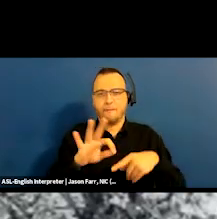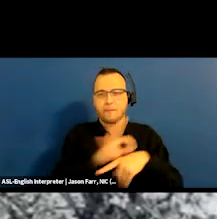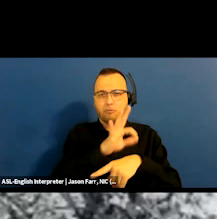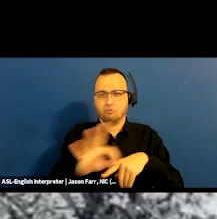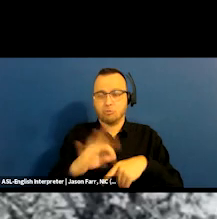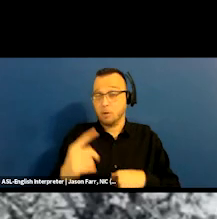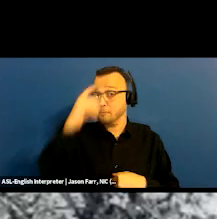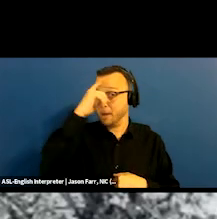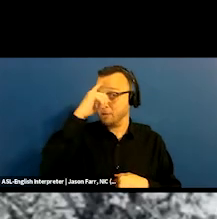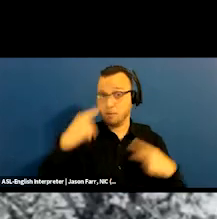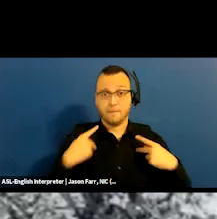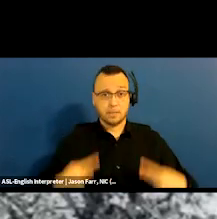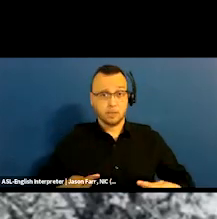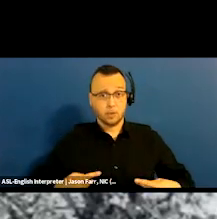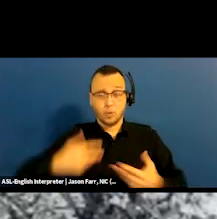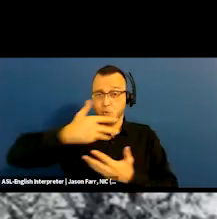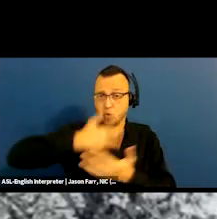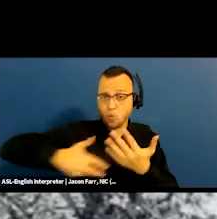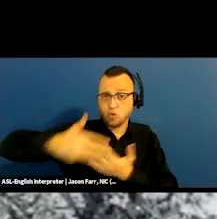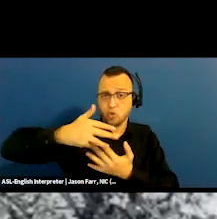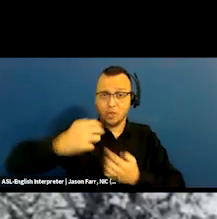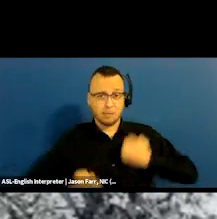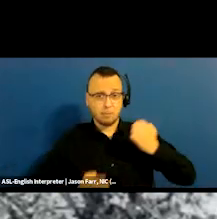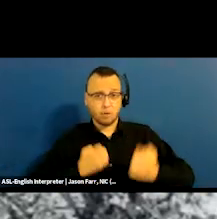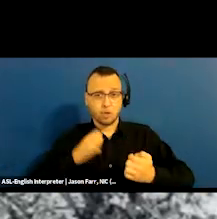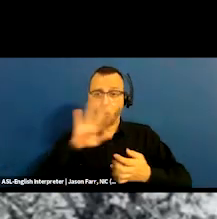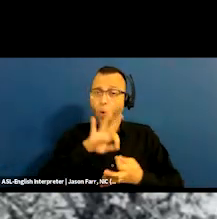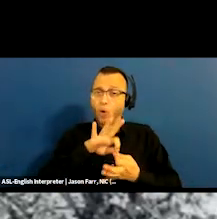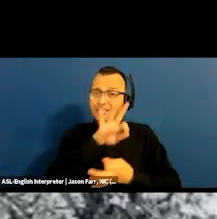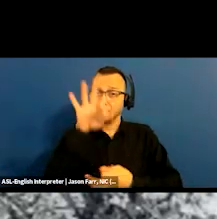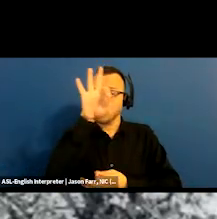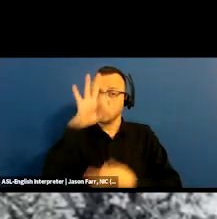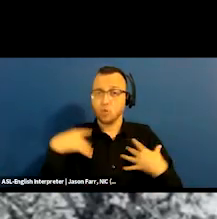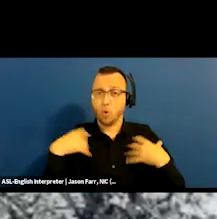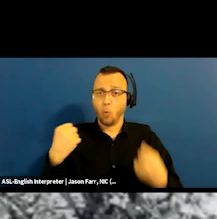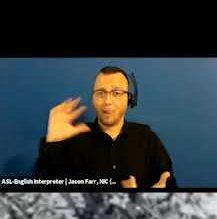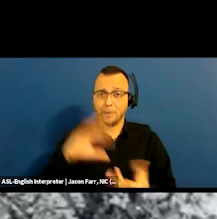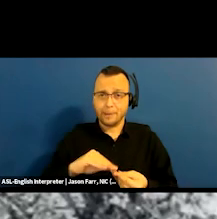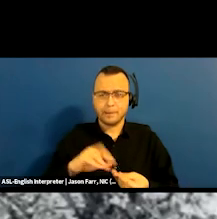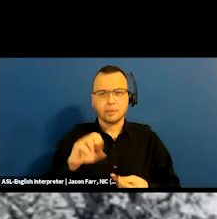as being either physically or emotionally harmful or potentially life-threatening.